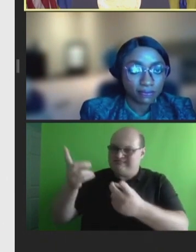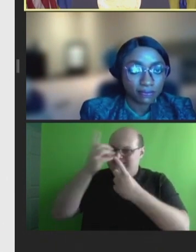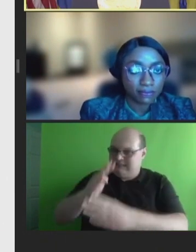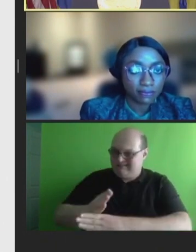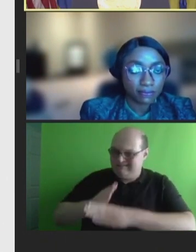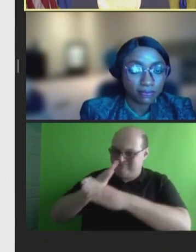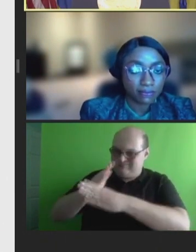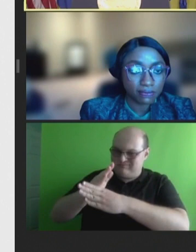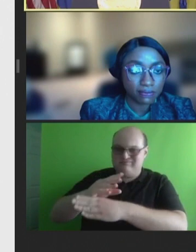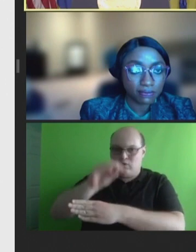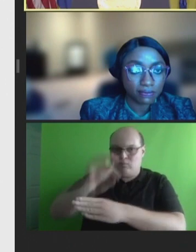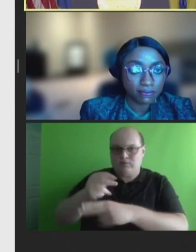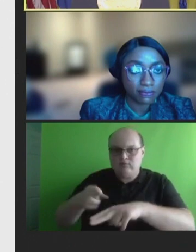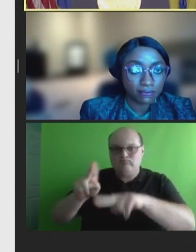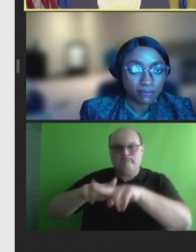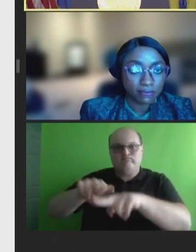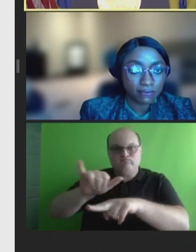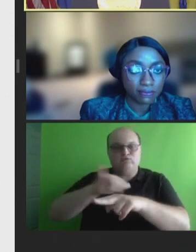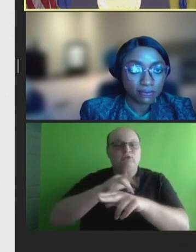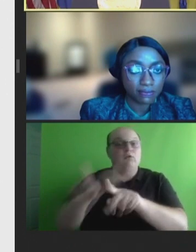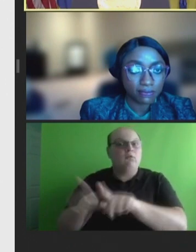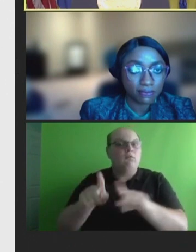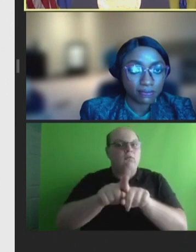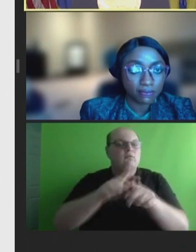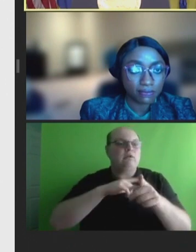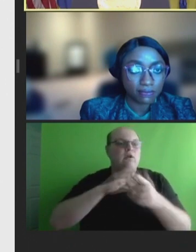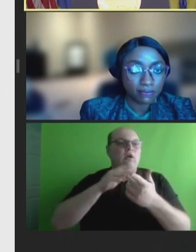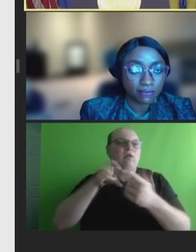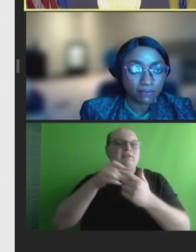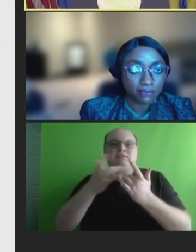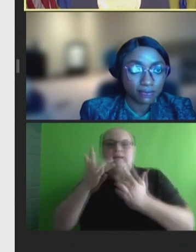preventable diseases and then reduce disparities in coverage. And you'll